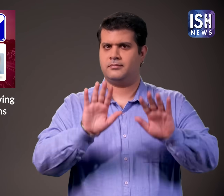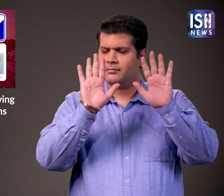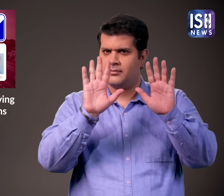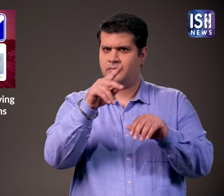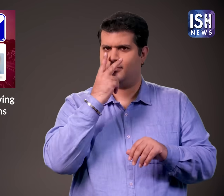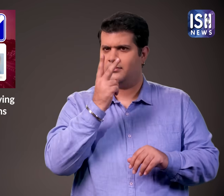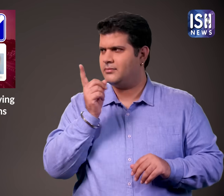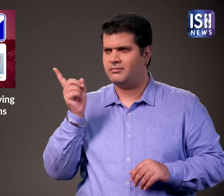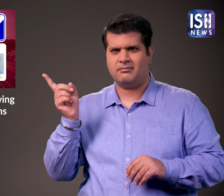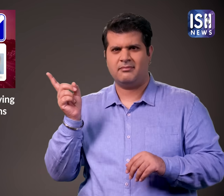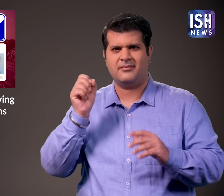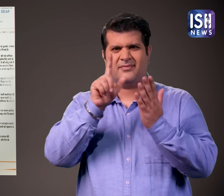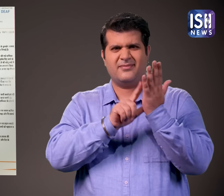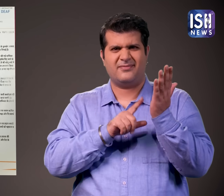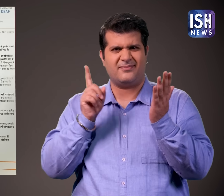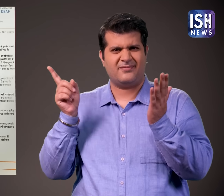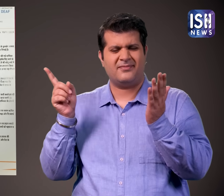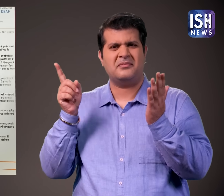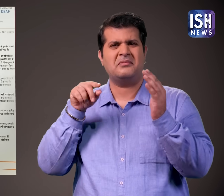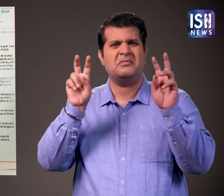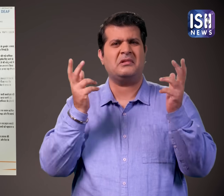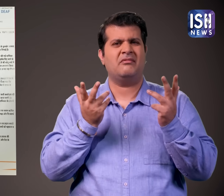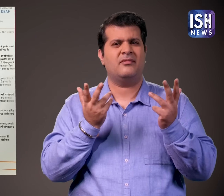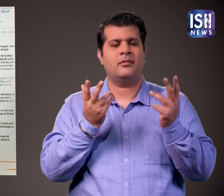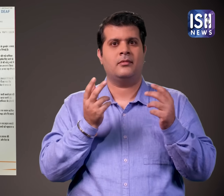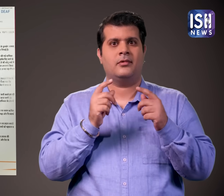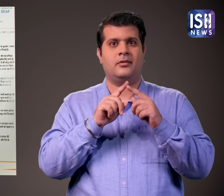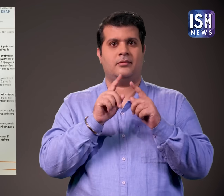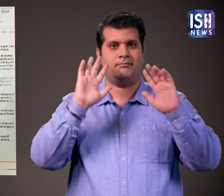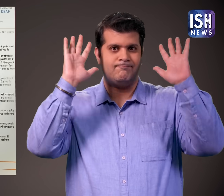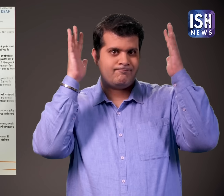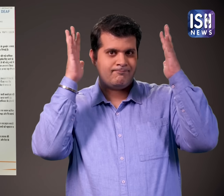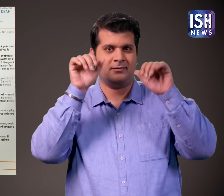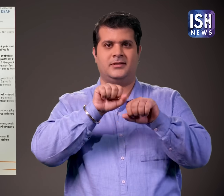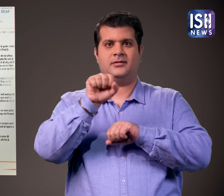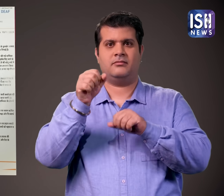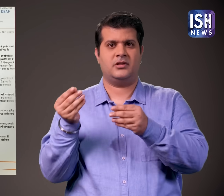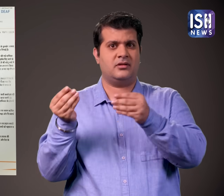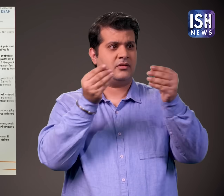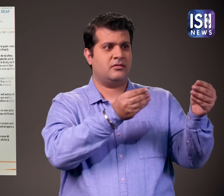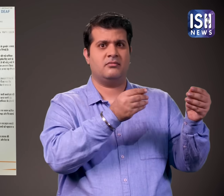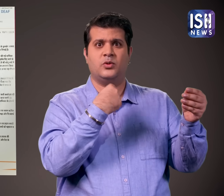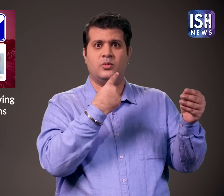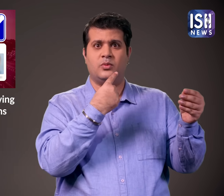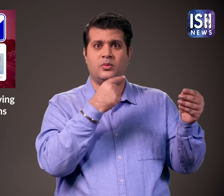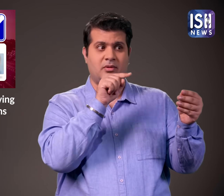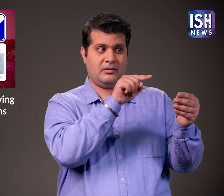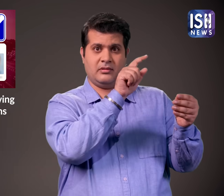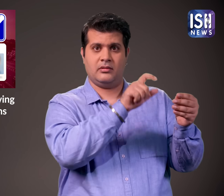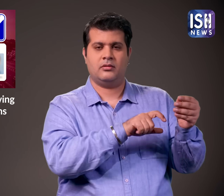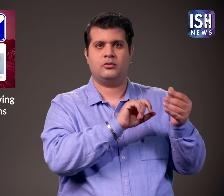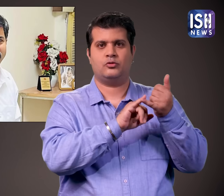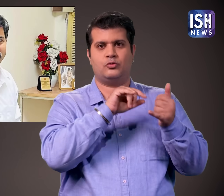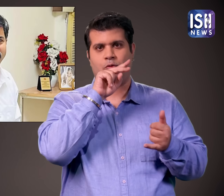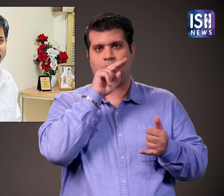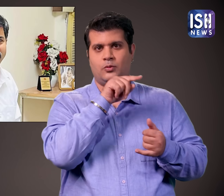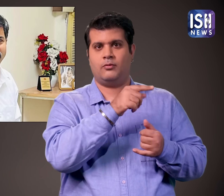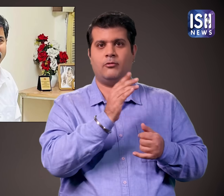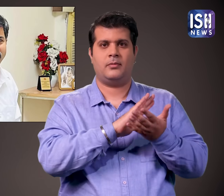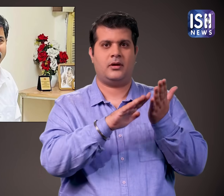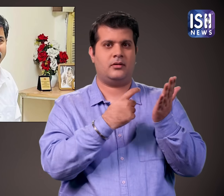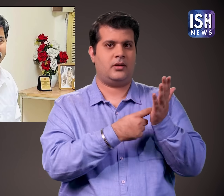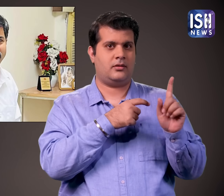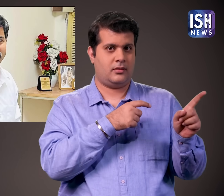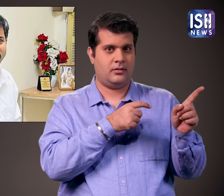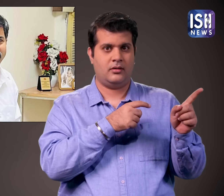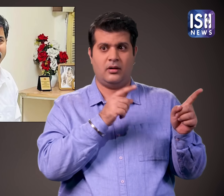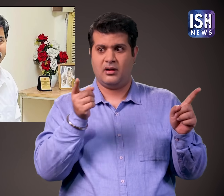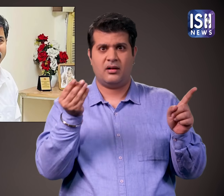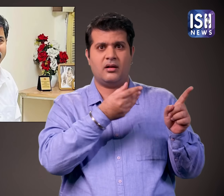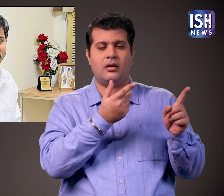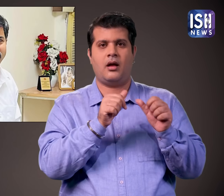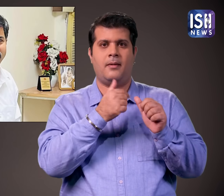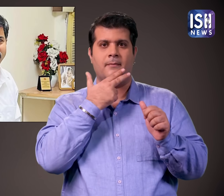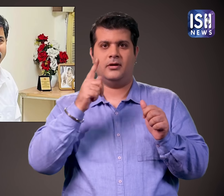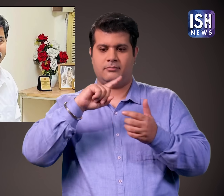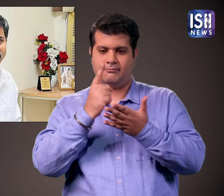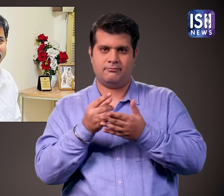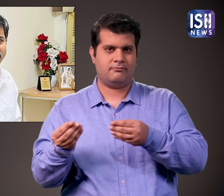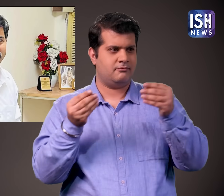Take a look at this letter. It is an appreciation certificate signed by Aman and issued to Sonu Verma from Haryana.